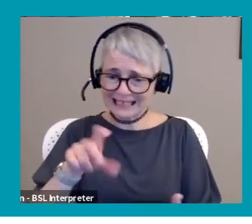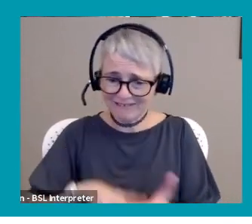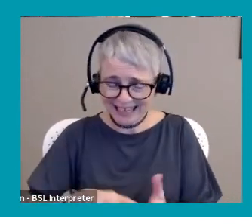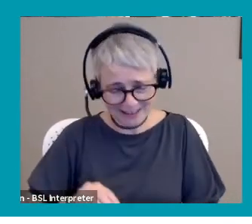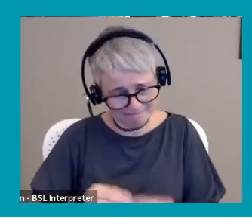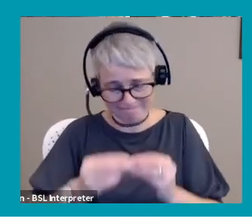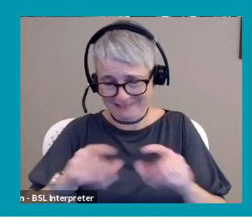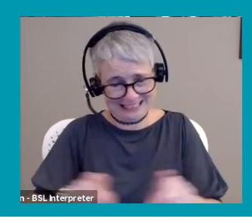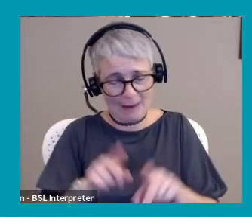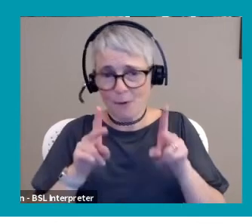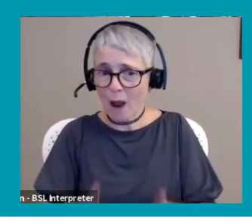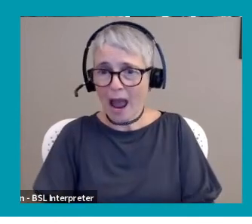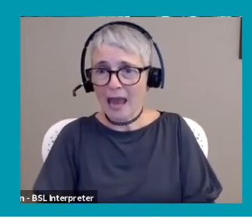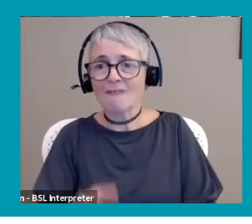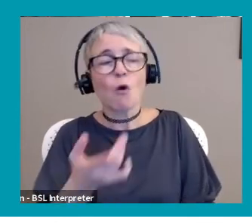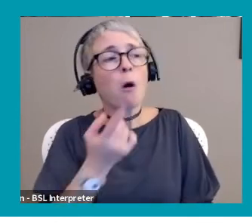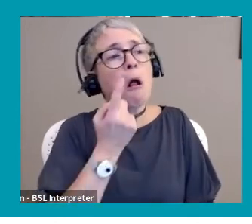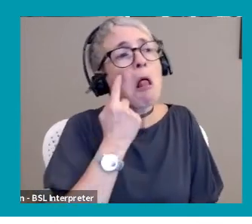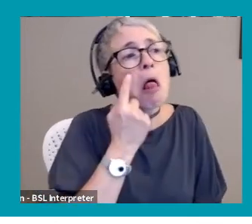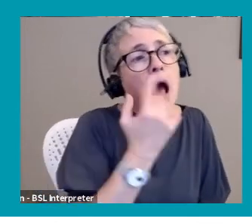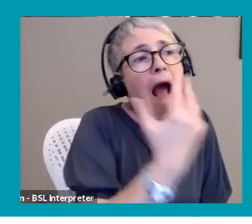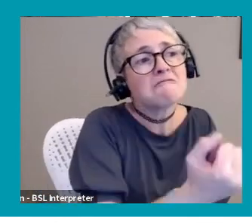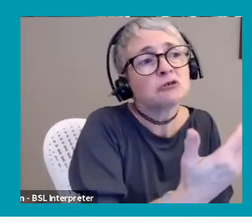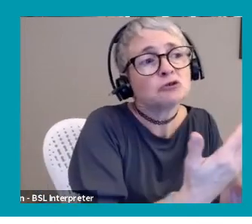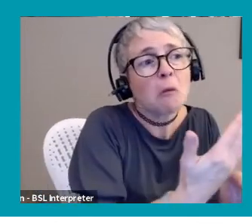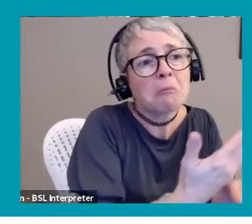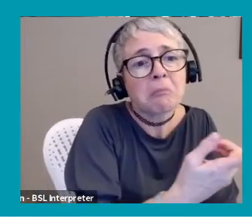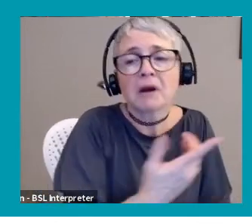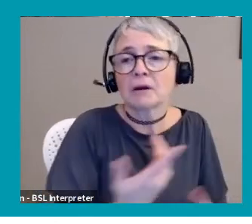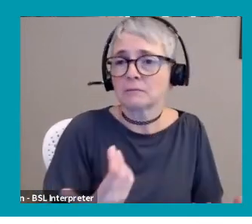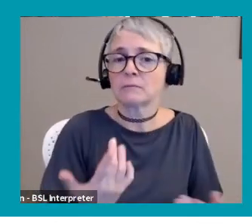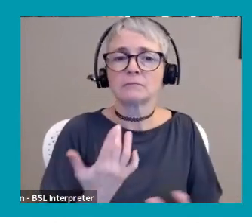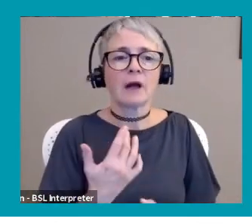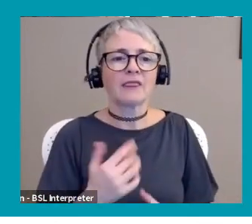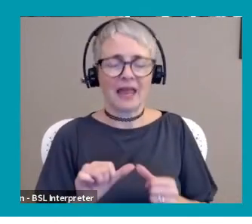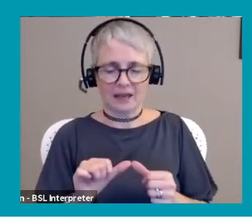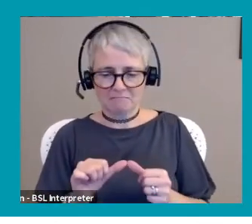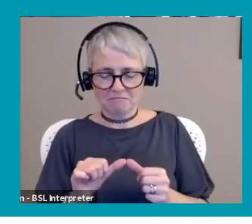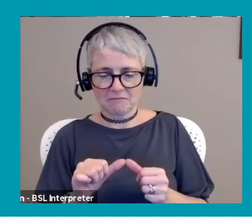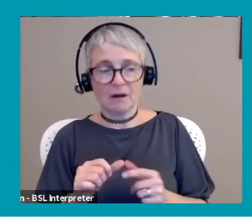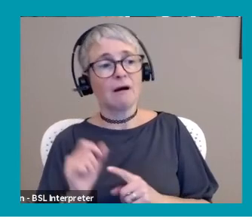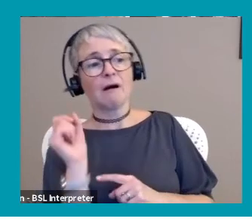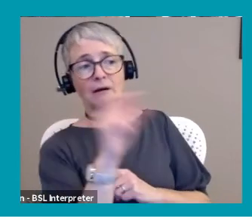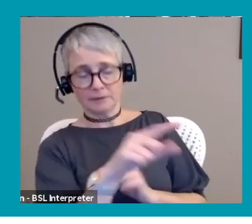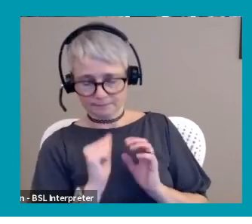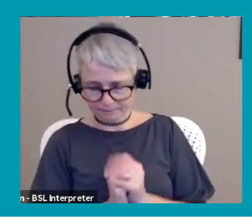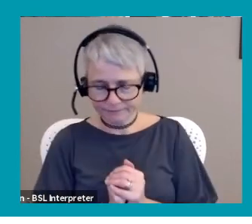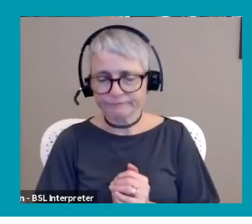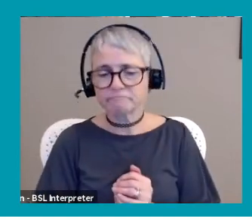And follow up on your application and find out if anybody read it.